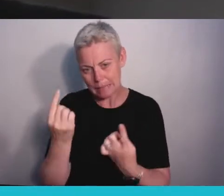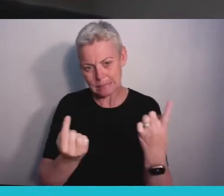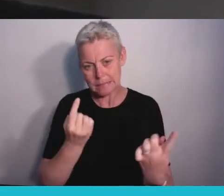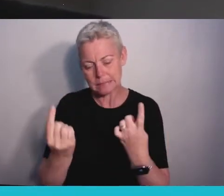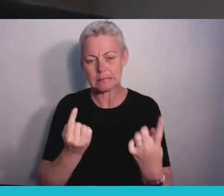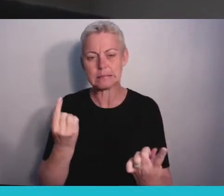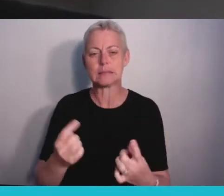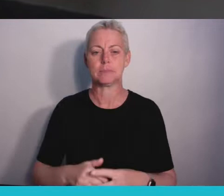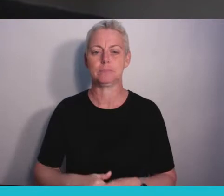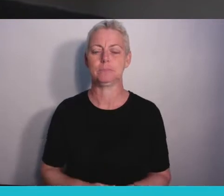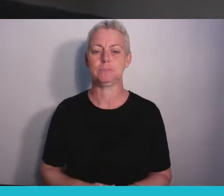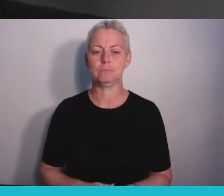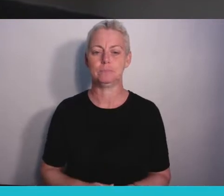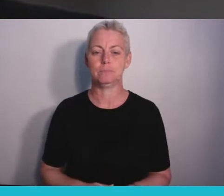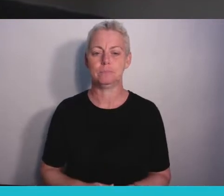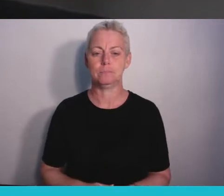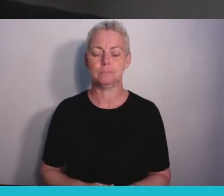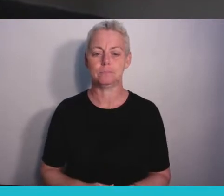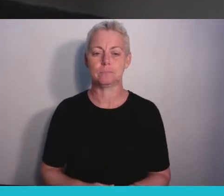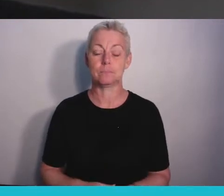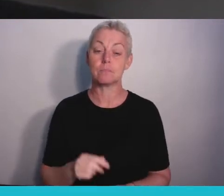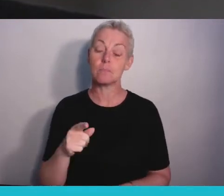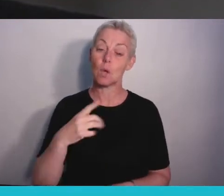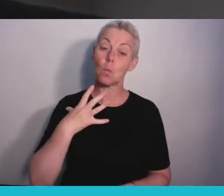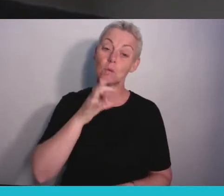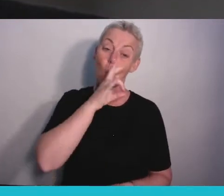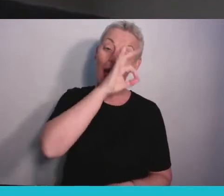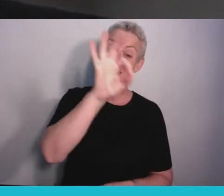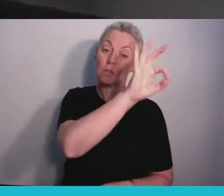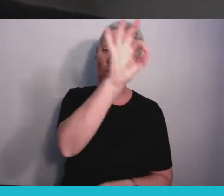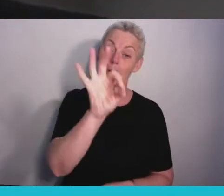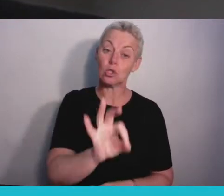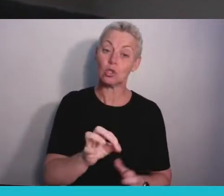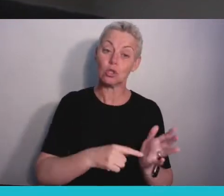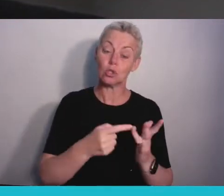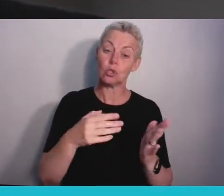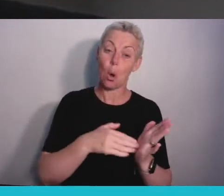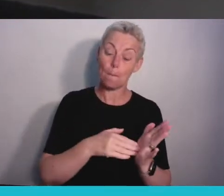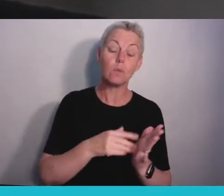If you would like to submit a question for Tom, you can do so via the Q&A box below.